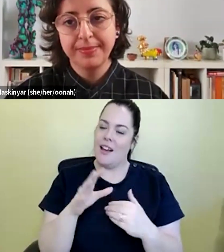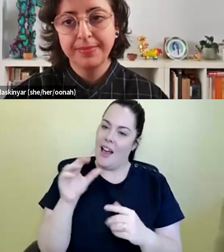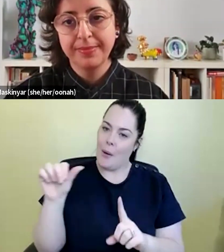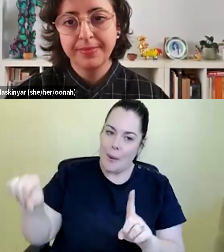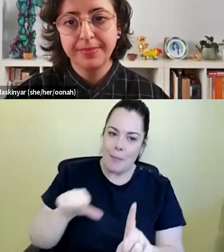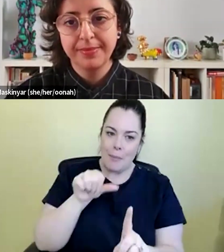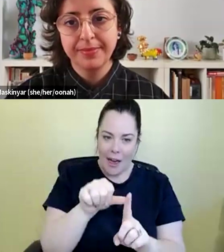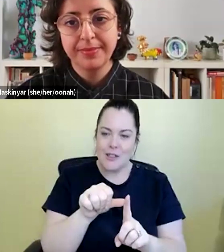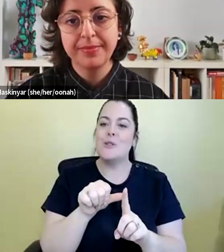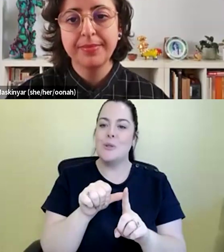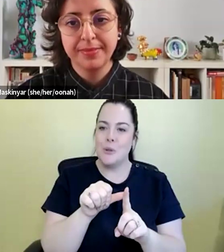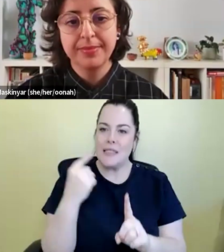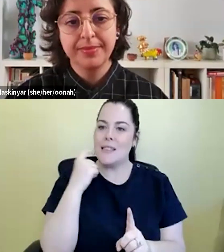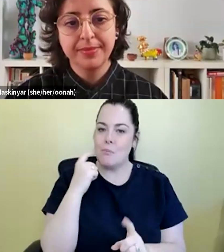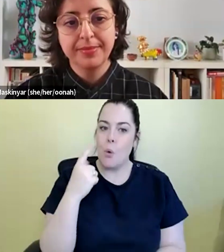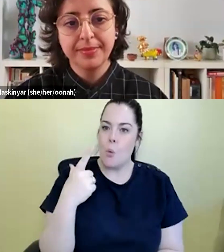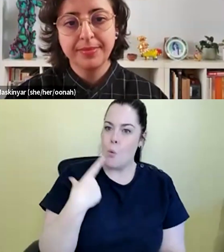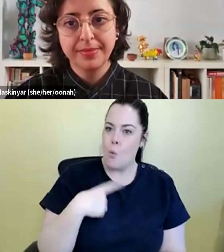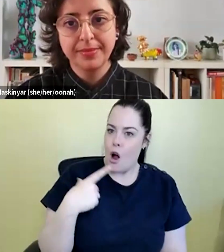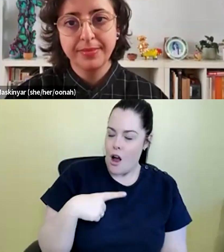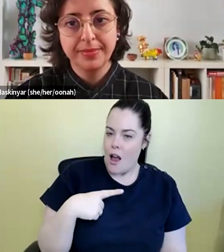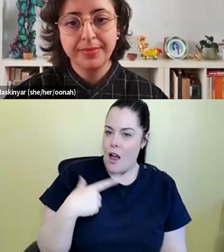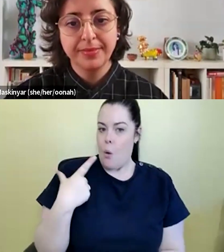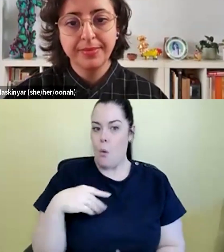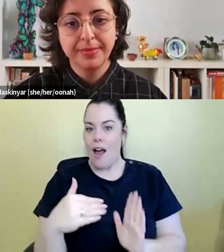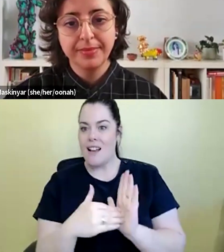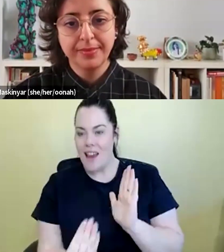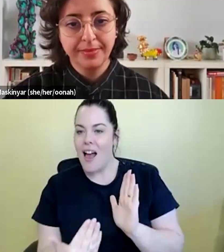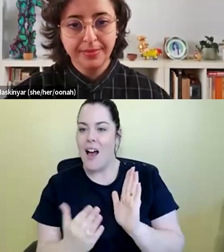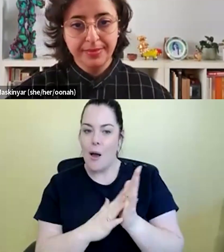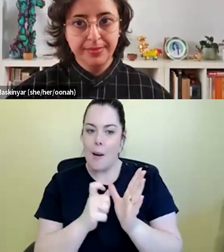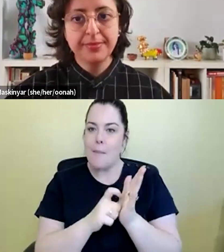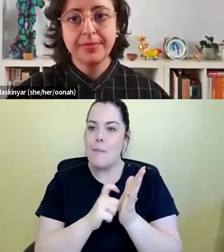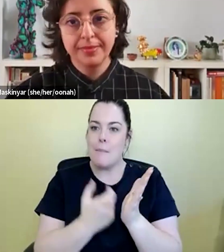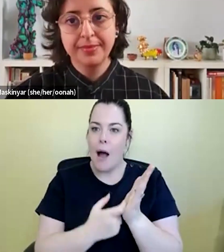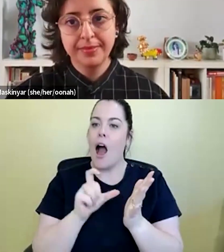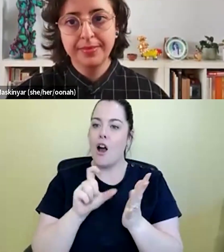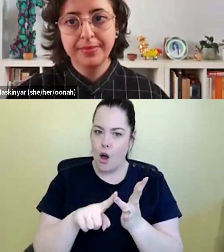and why does this work. Marco's was a performance of sorts, it was on every day that it was open.